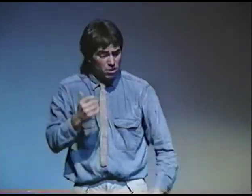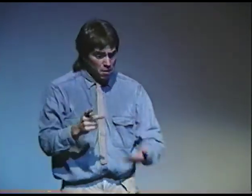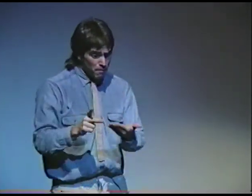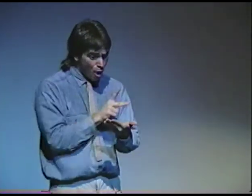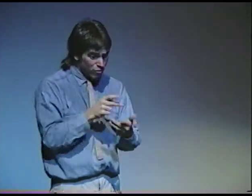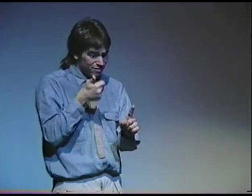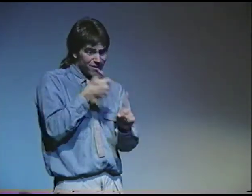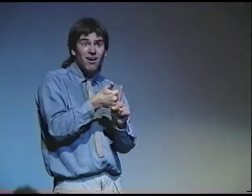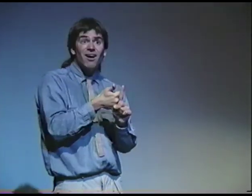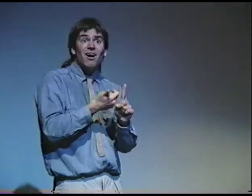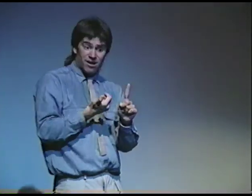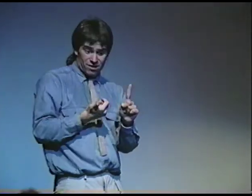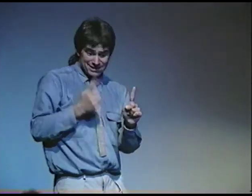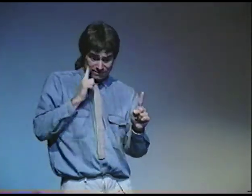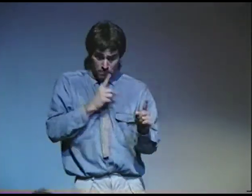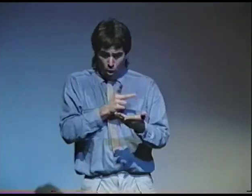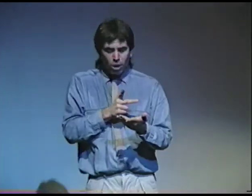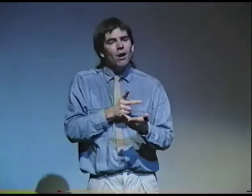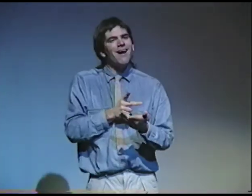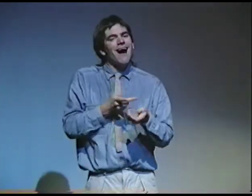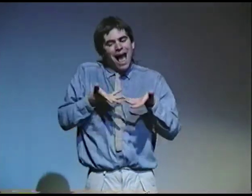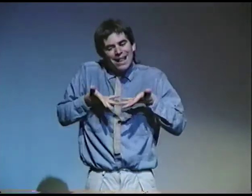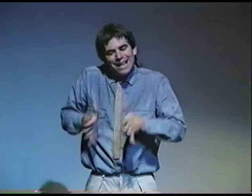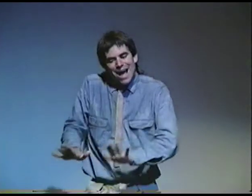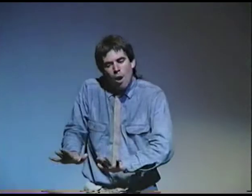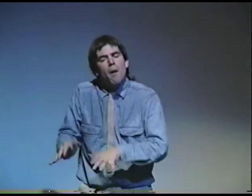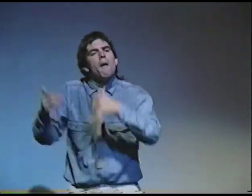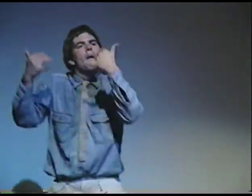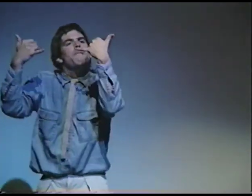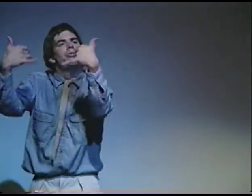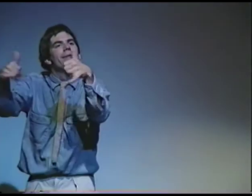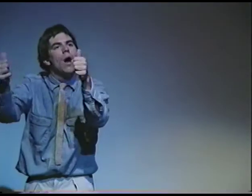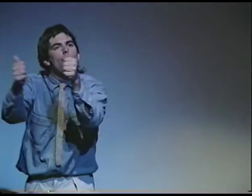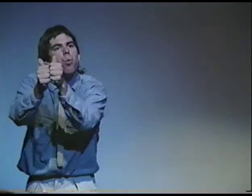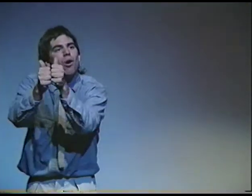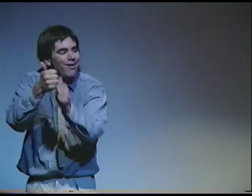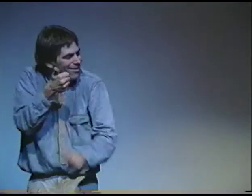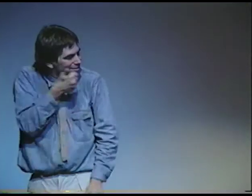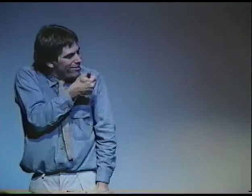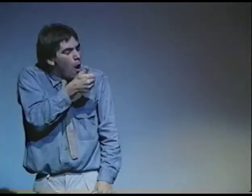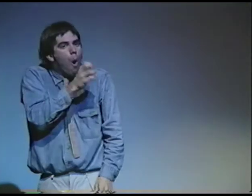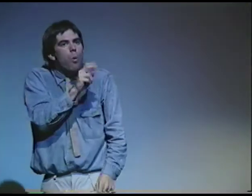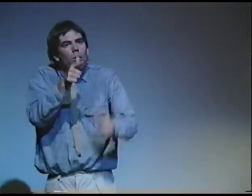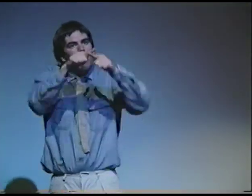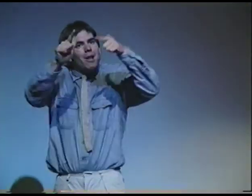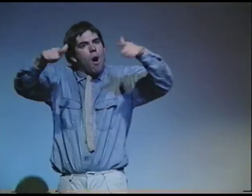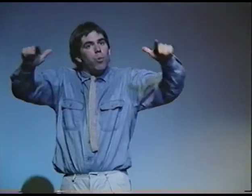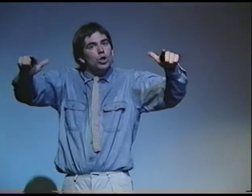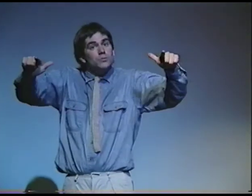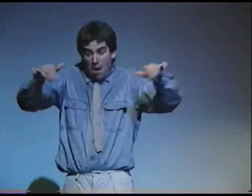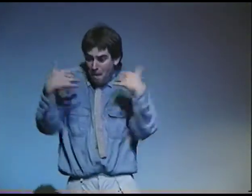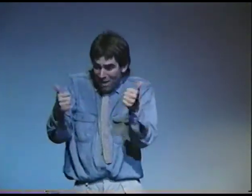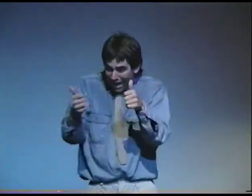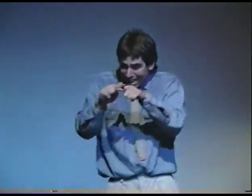the deaf culture because poetry allows playing with language.